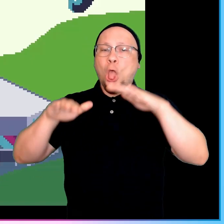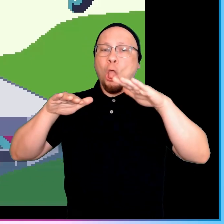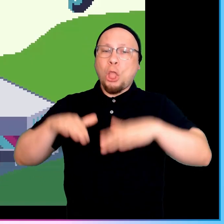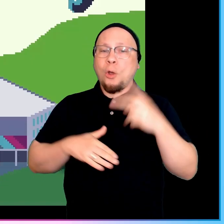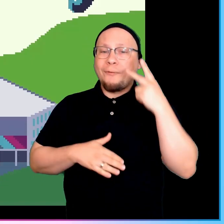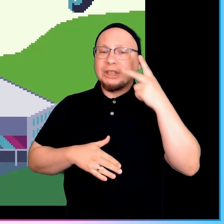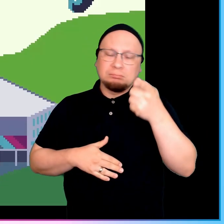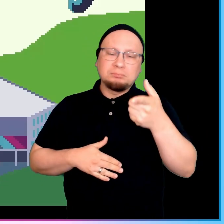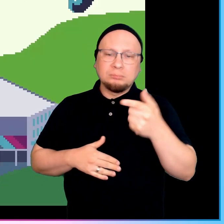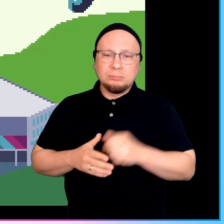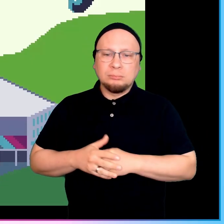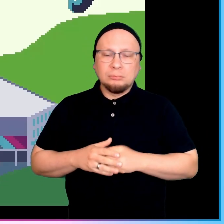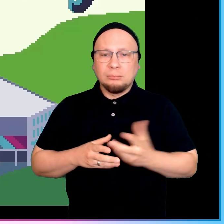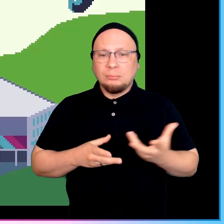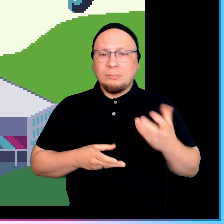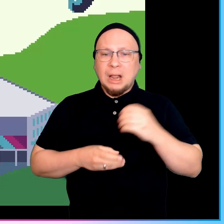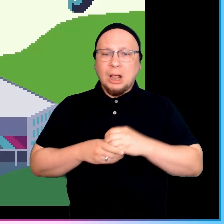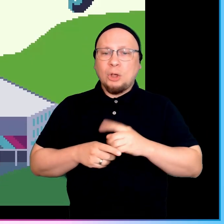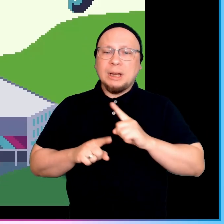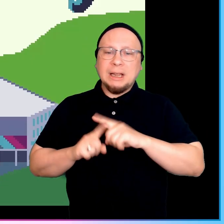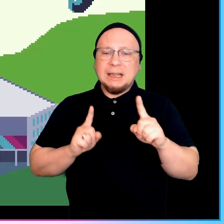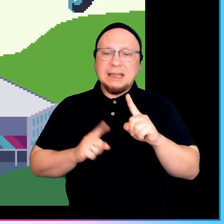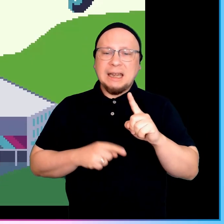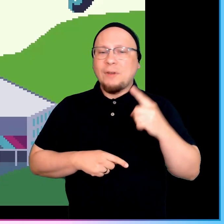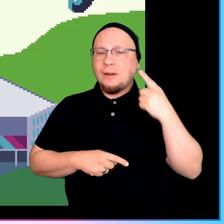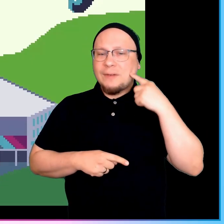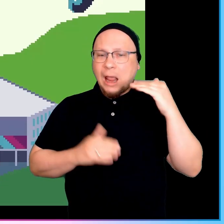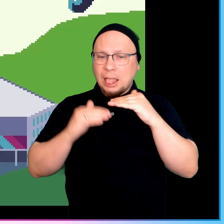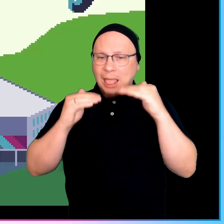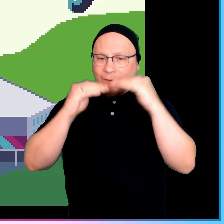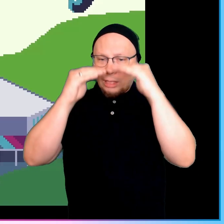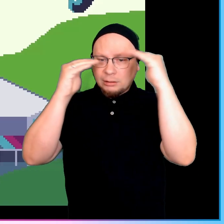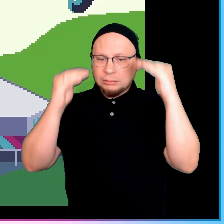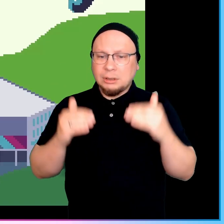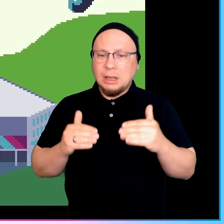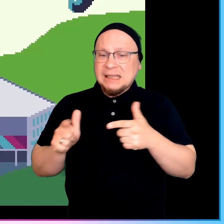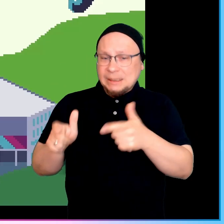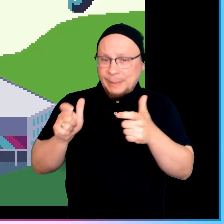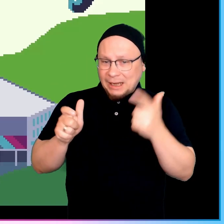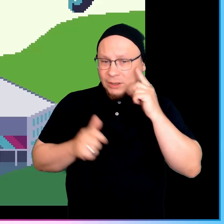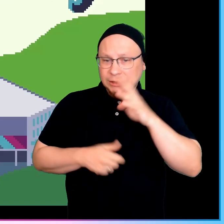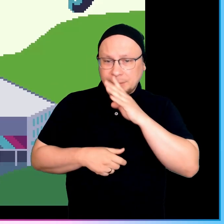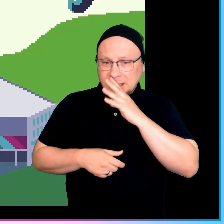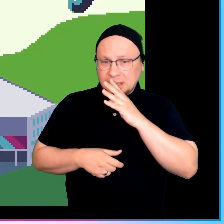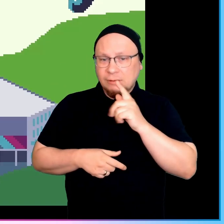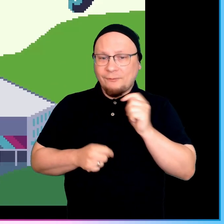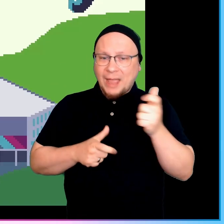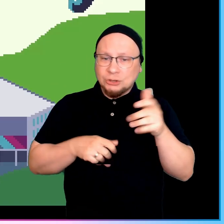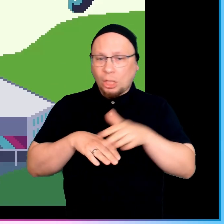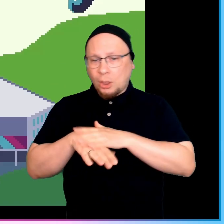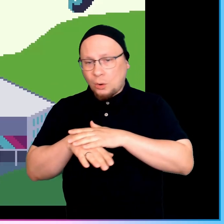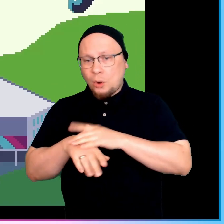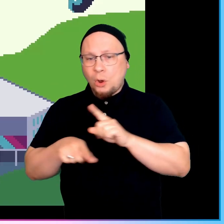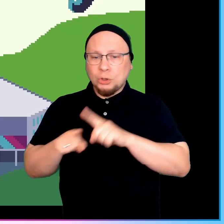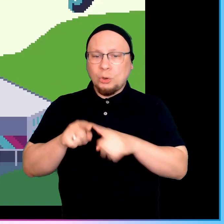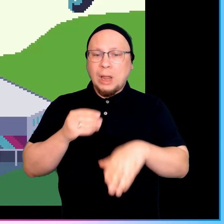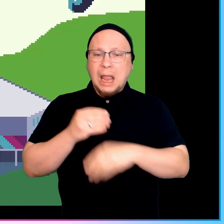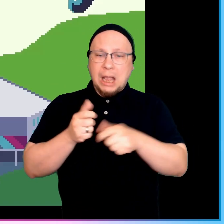This includes settings to modify text to speech volume, rate, and voice, alongside keyboard and controller support.